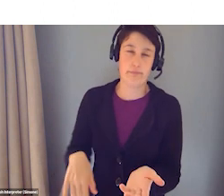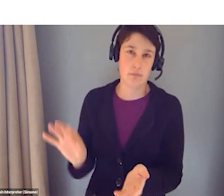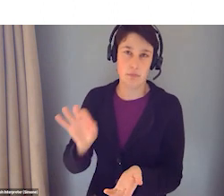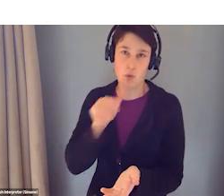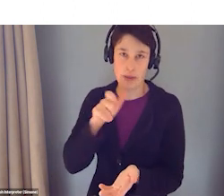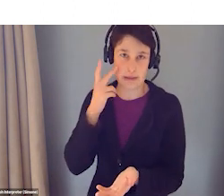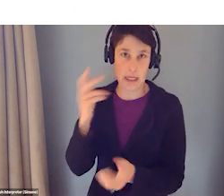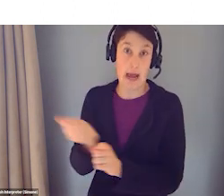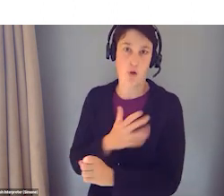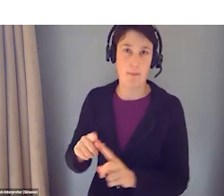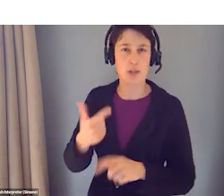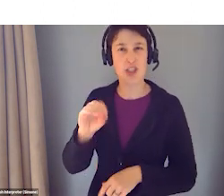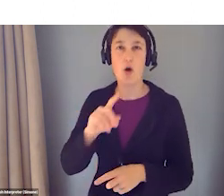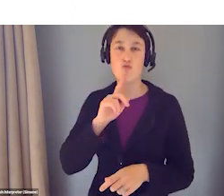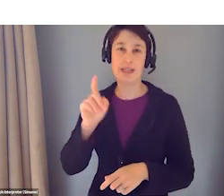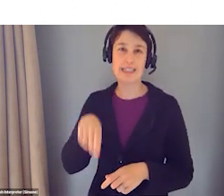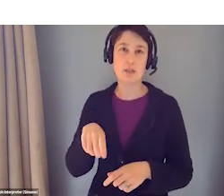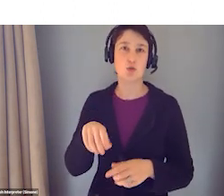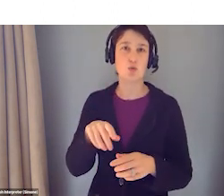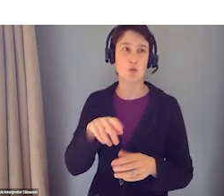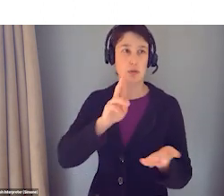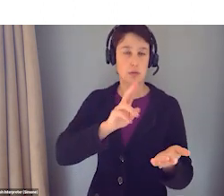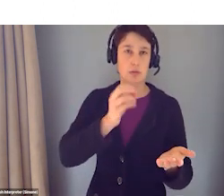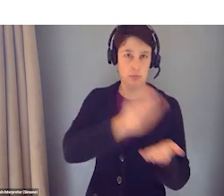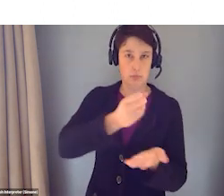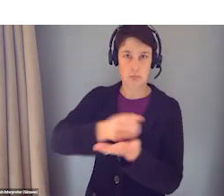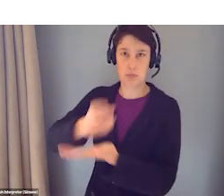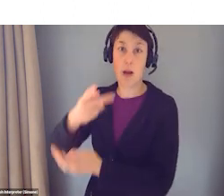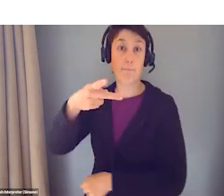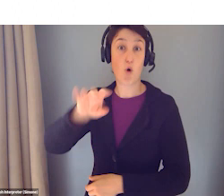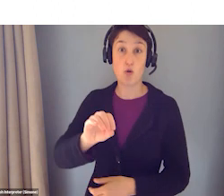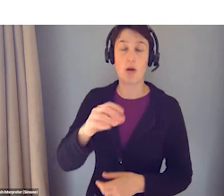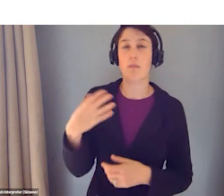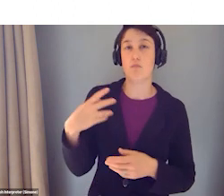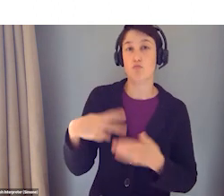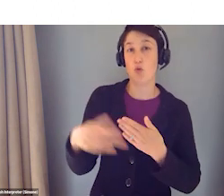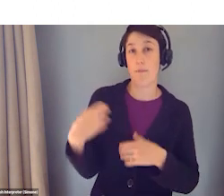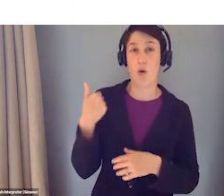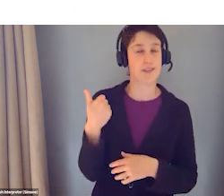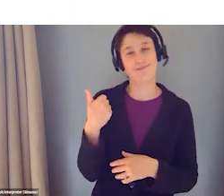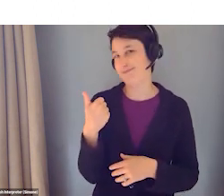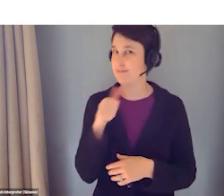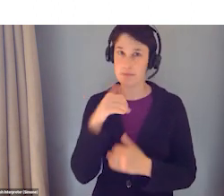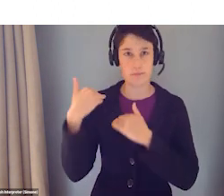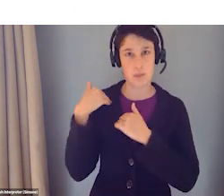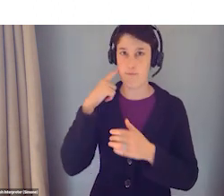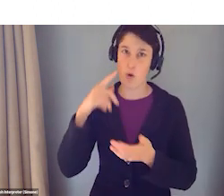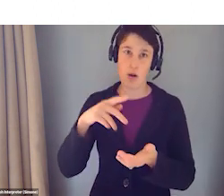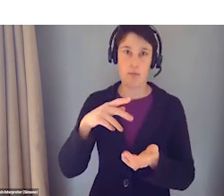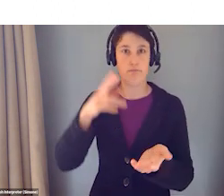The program officer is not the person to sign off on purchases or changes in your budget.